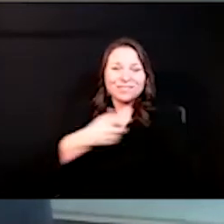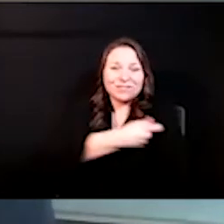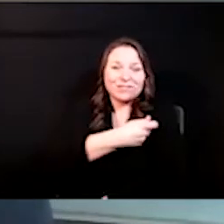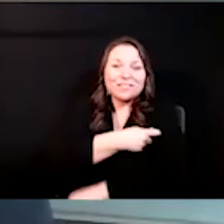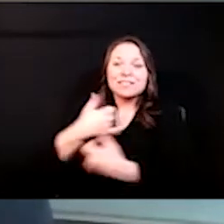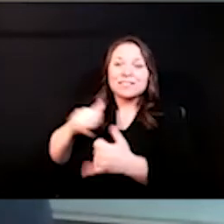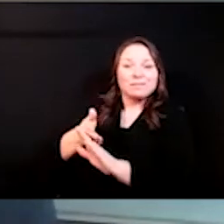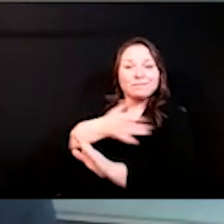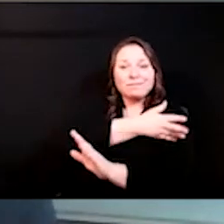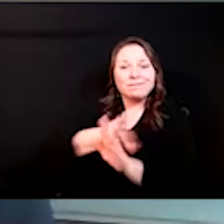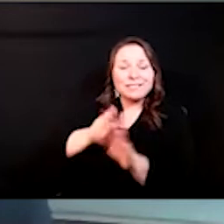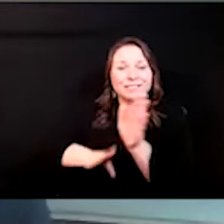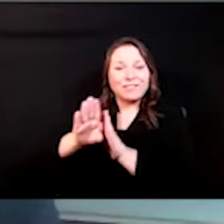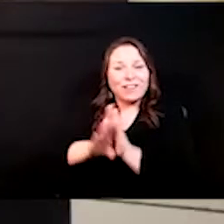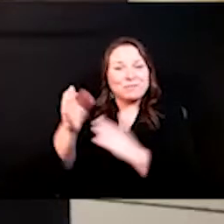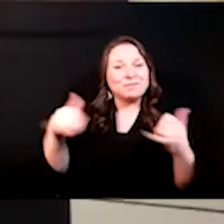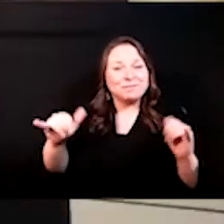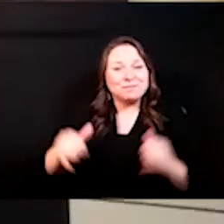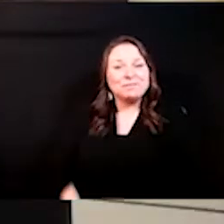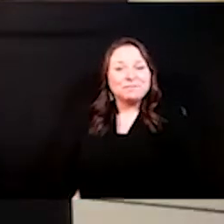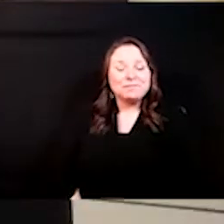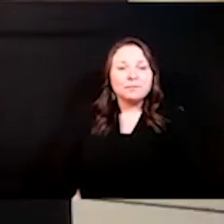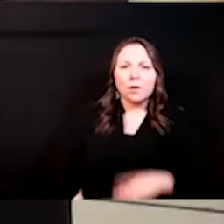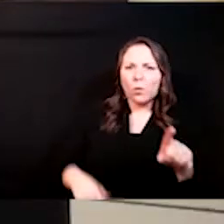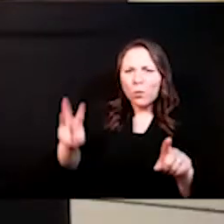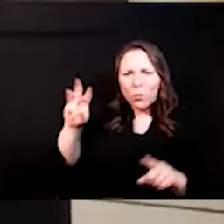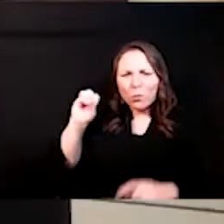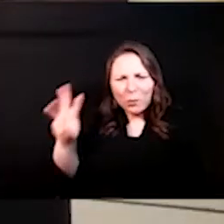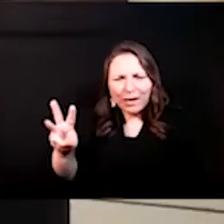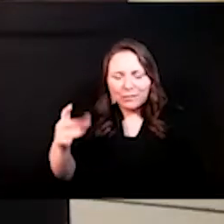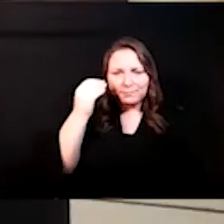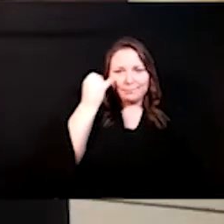CURRENTLY IN PRE-CLINICAL AND CLINICAL DEVELOPMENT. » I THINK IT'S REALLY REMARKABLE. I MEAN, IF WE TAKE